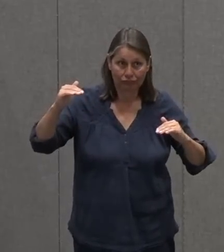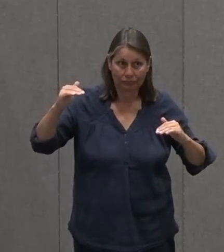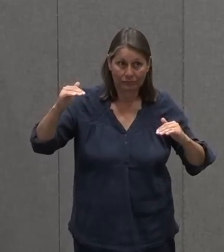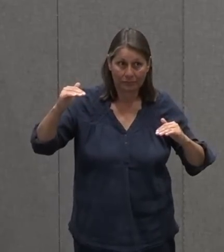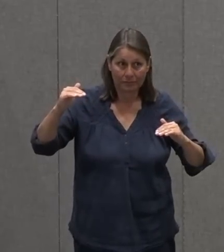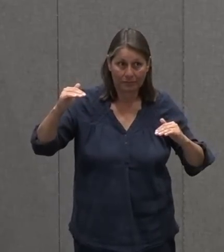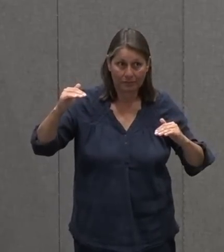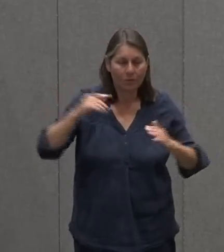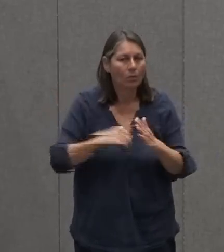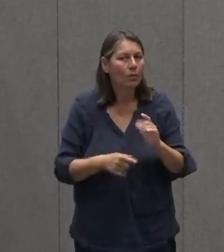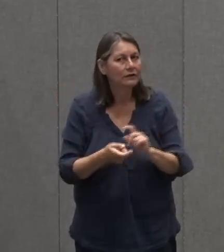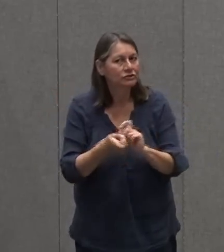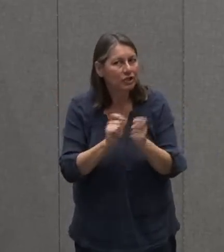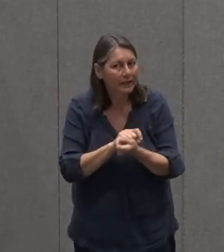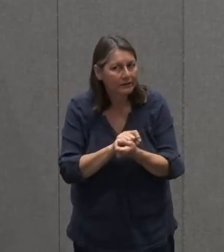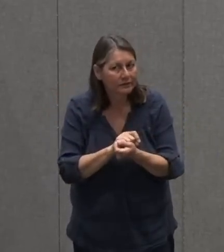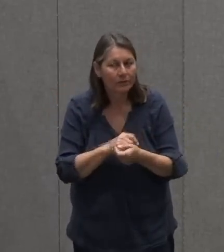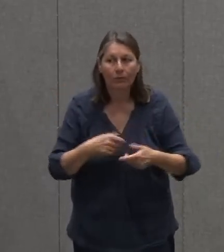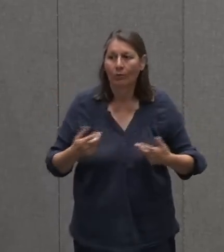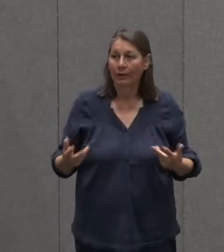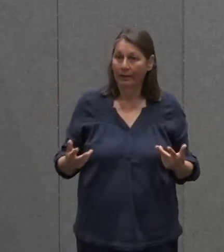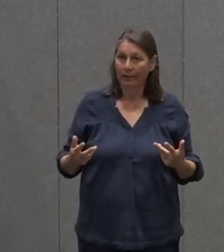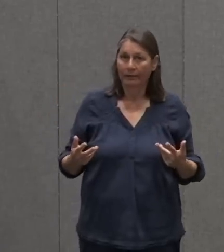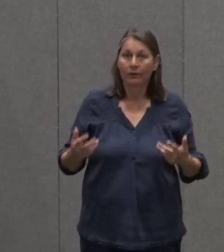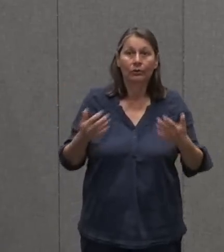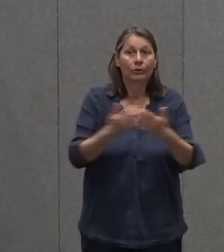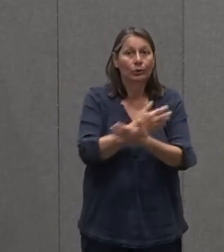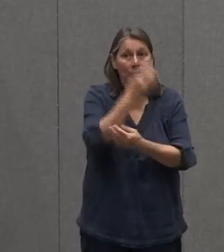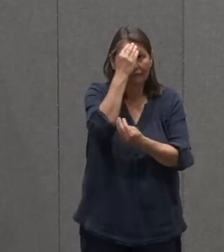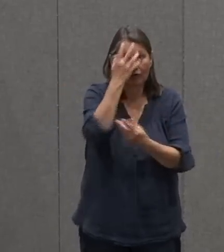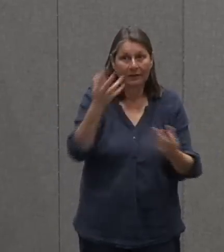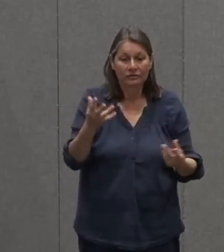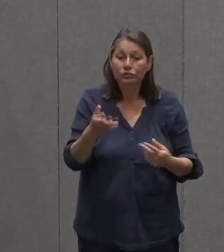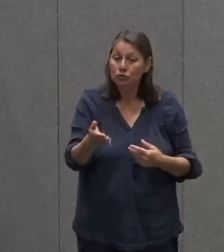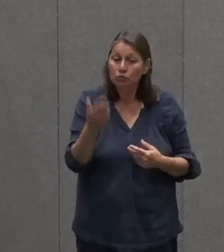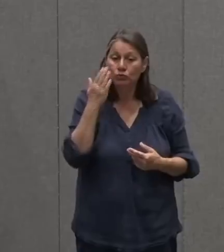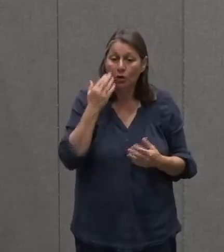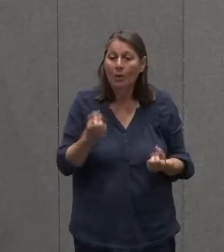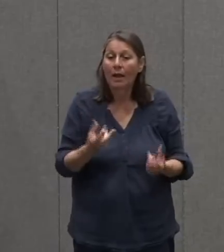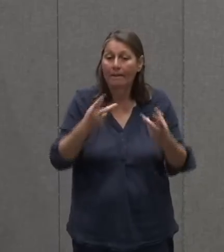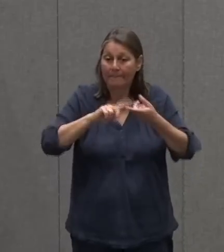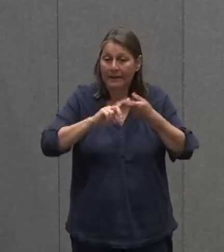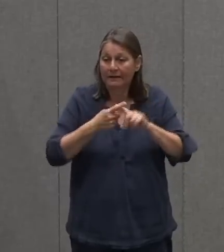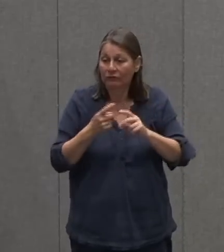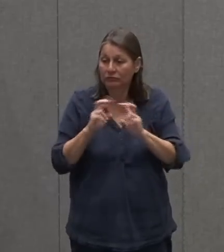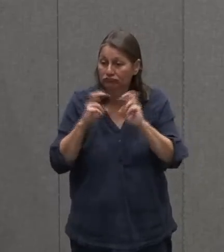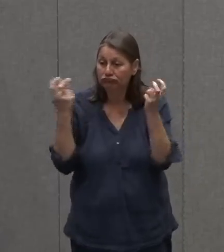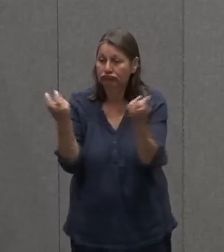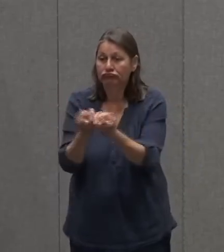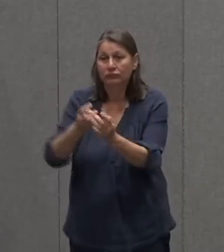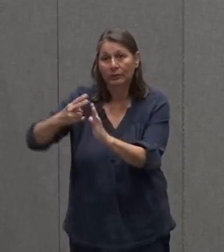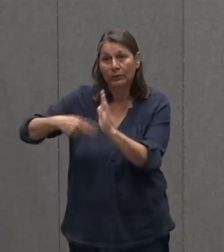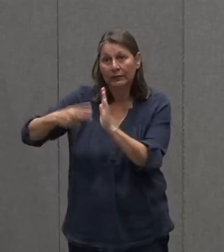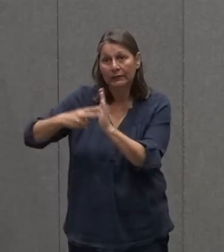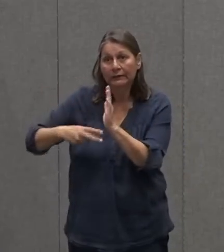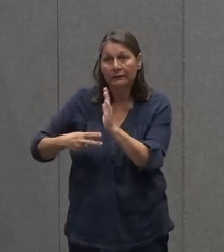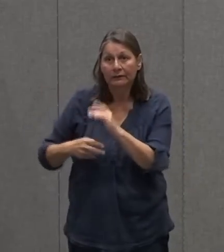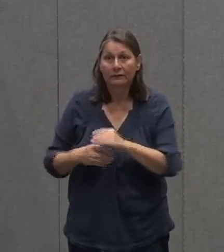Well, we have new information. We know how many friends, right? We know there are 10 friends reading books.